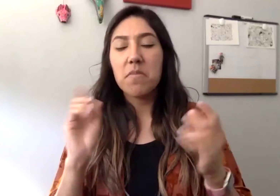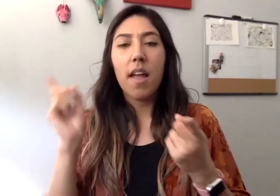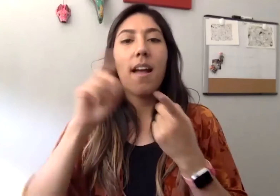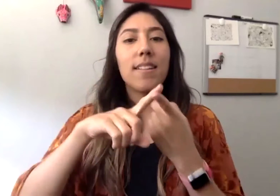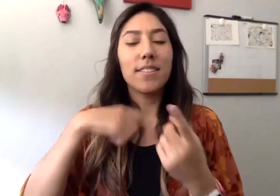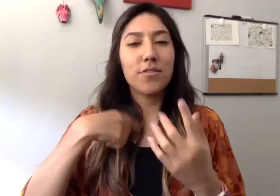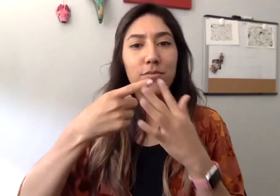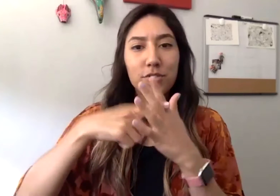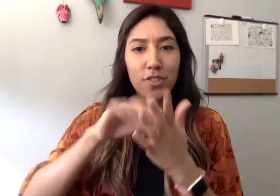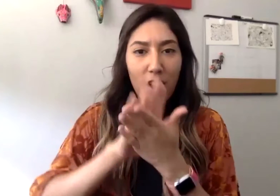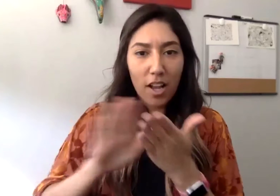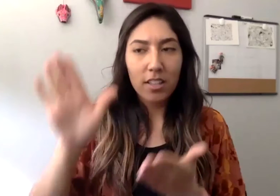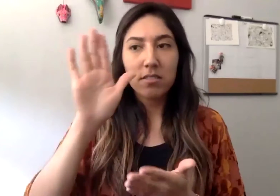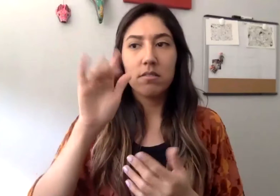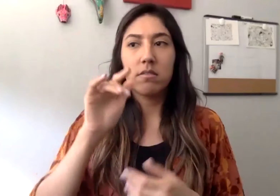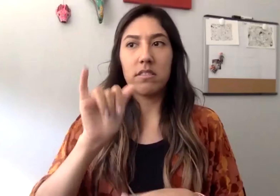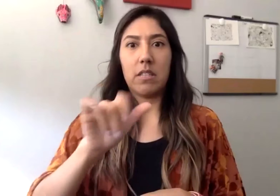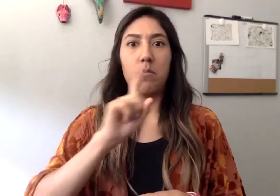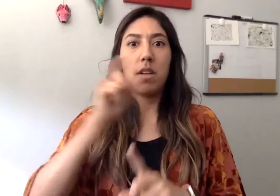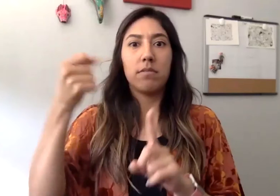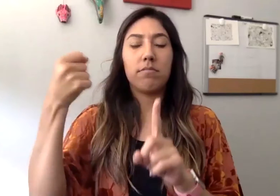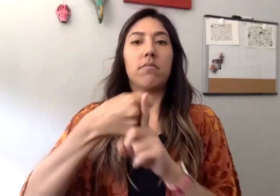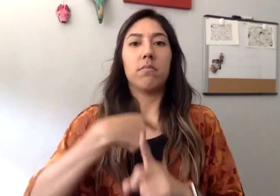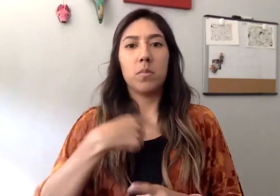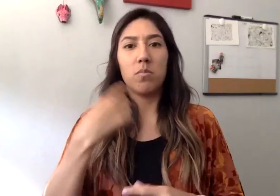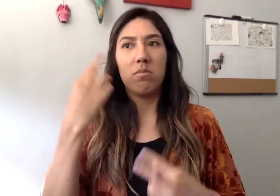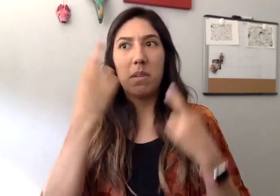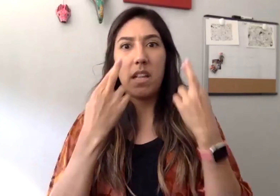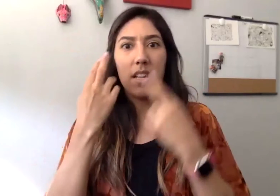until i went off to college that i realized how much of California